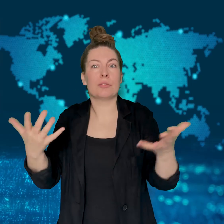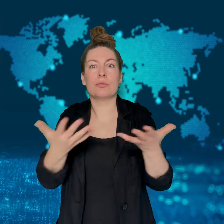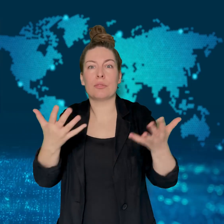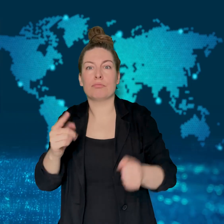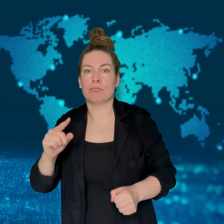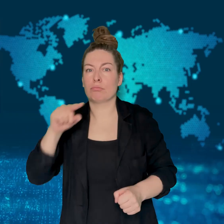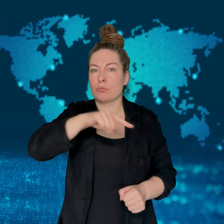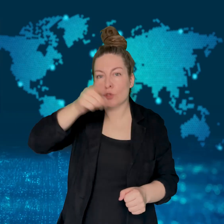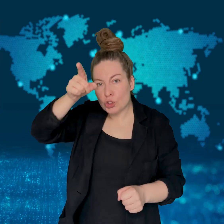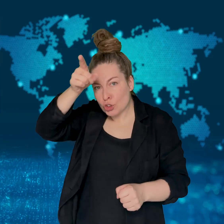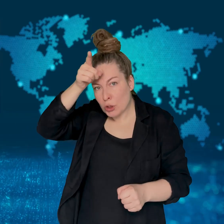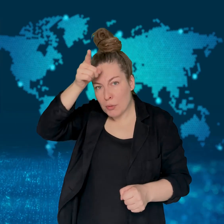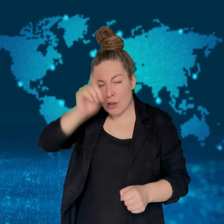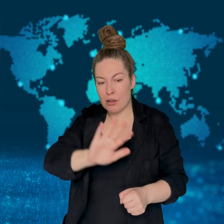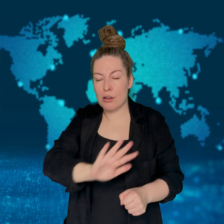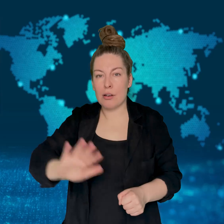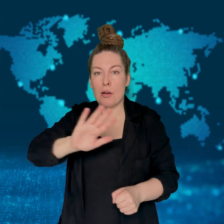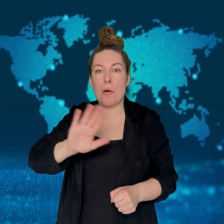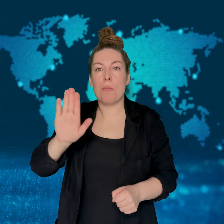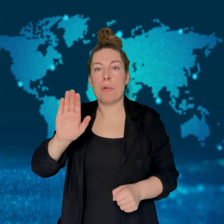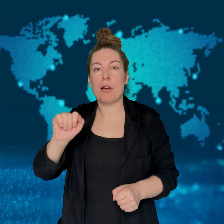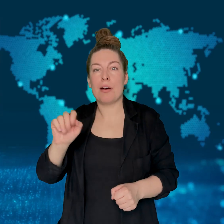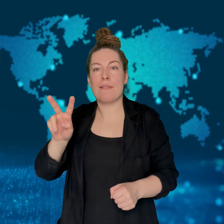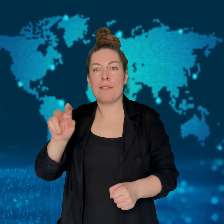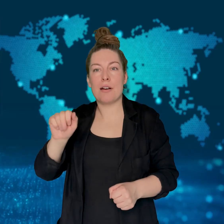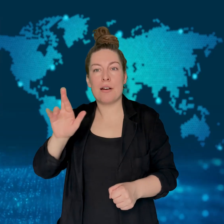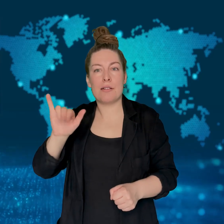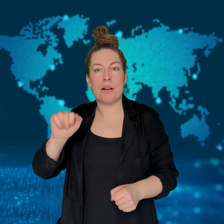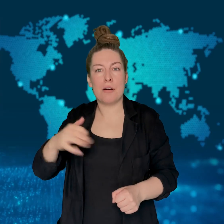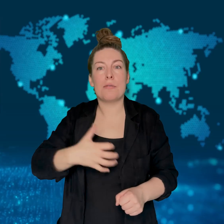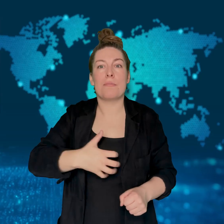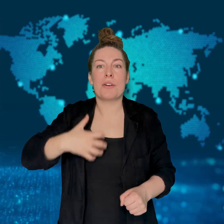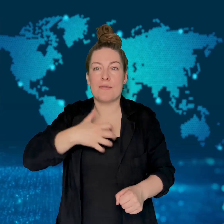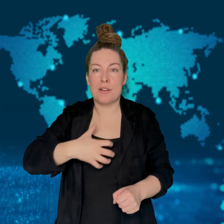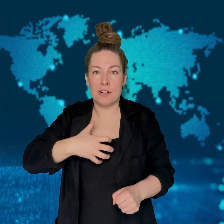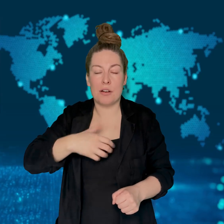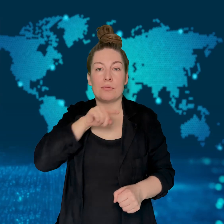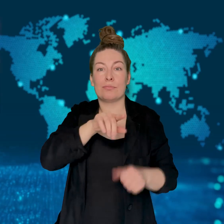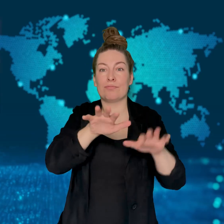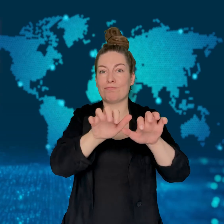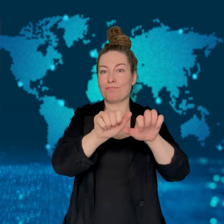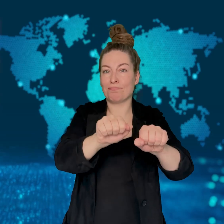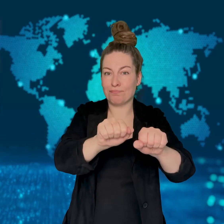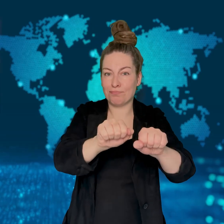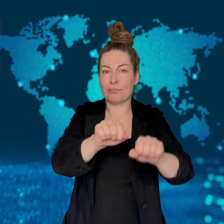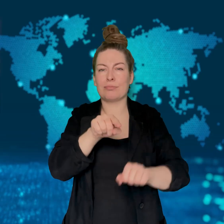He was arrested hours after the two Russians were arrested in Bavaria.